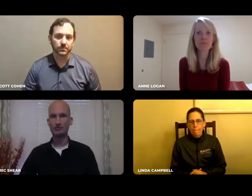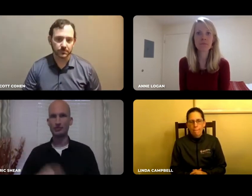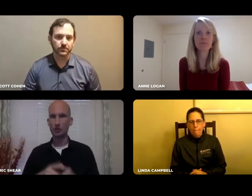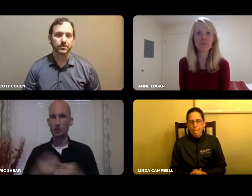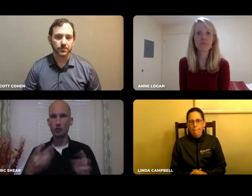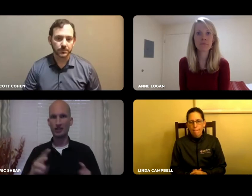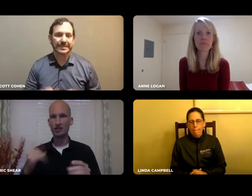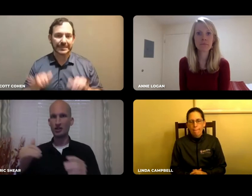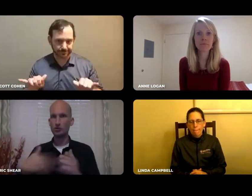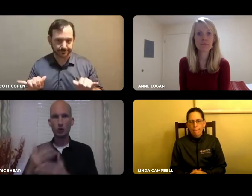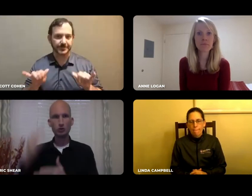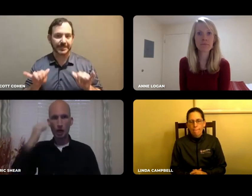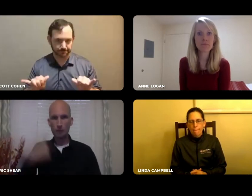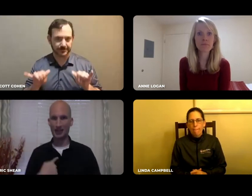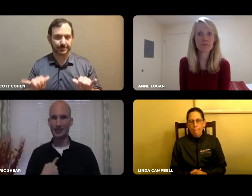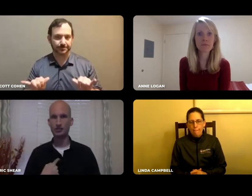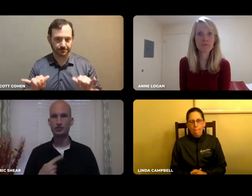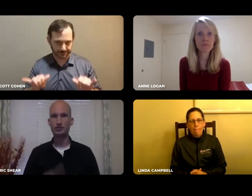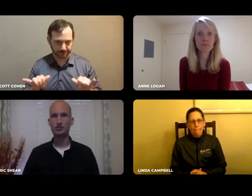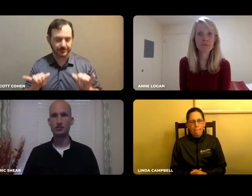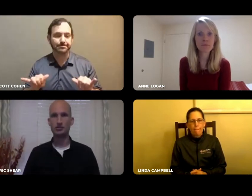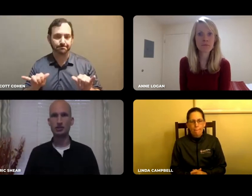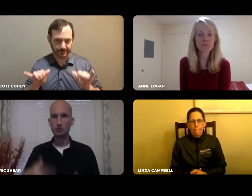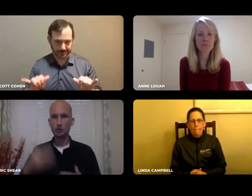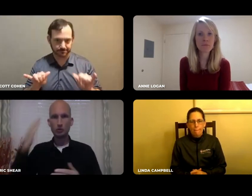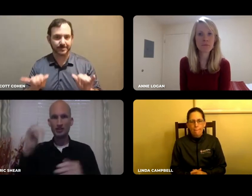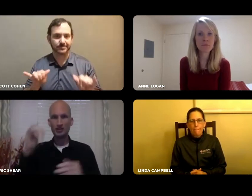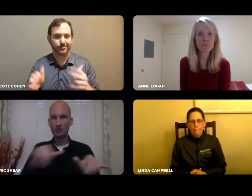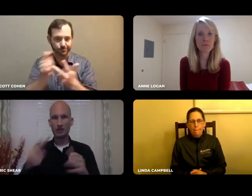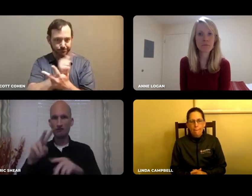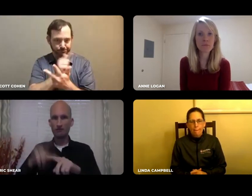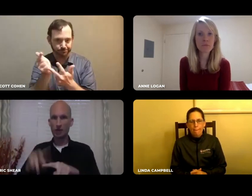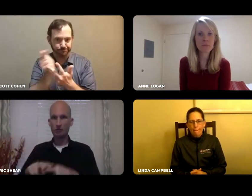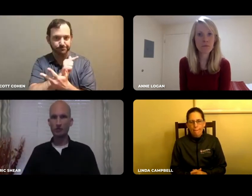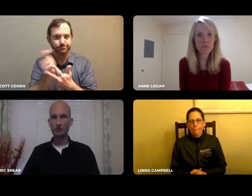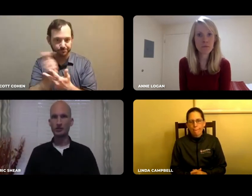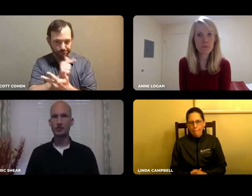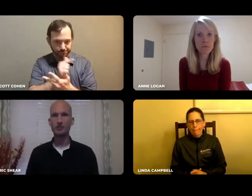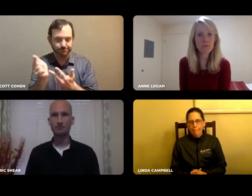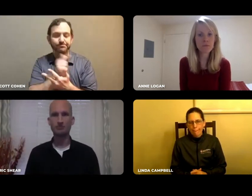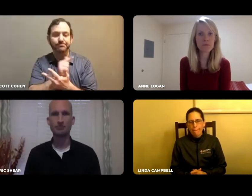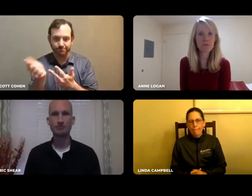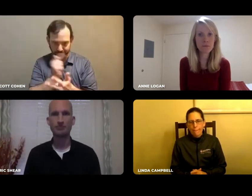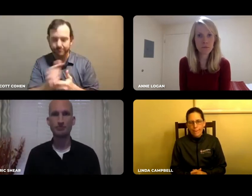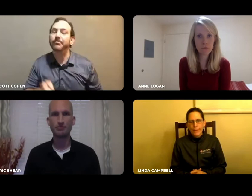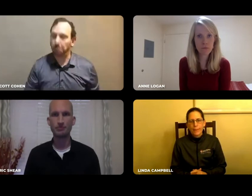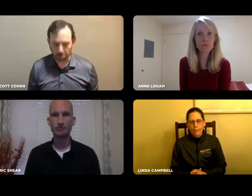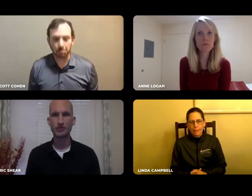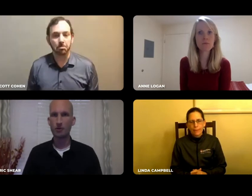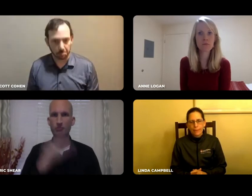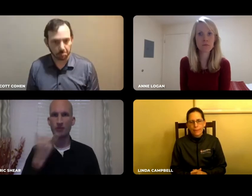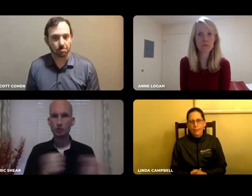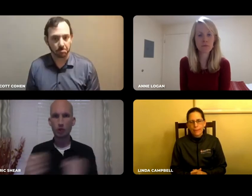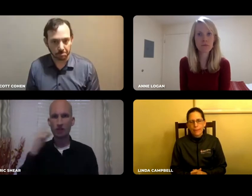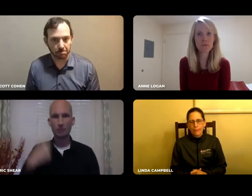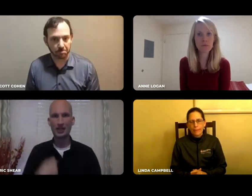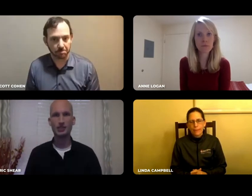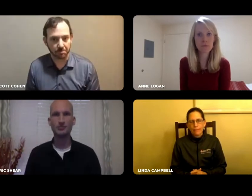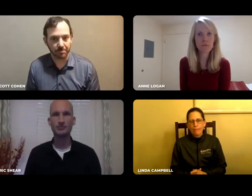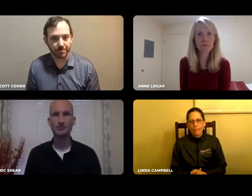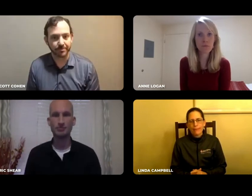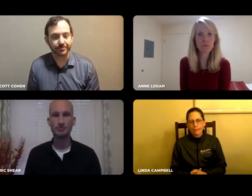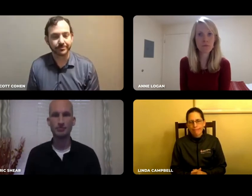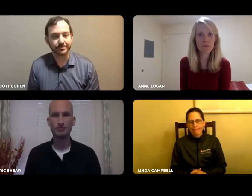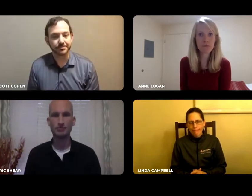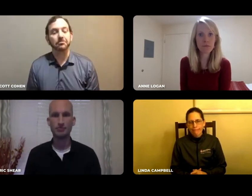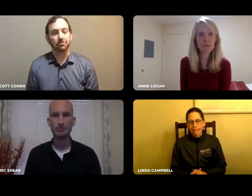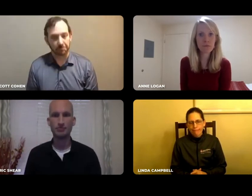For the whole time because they know me. They understand me and get me.